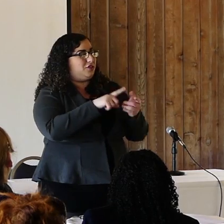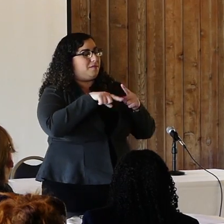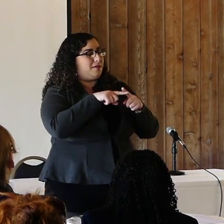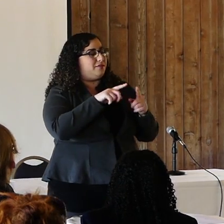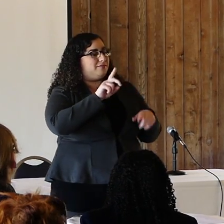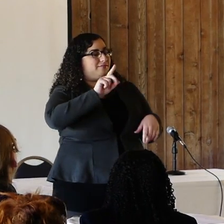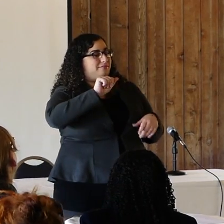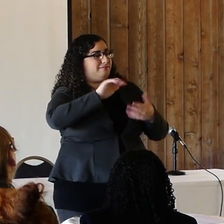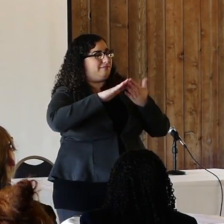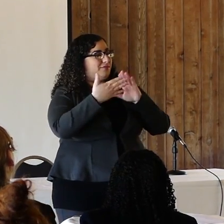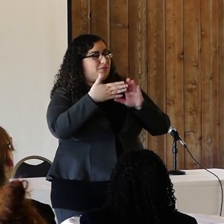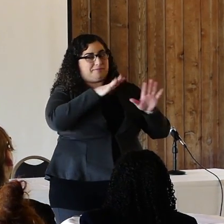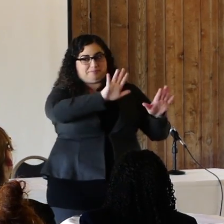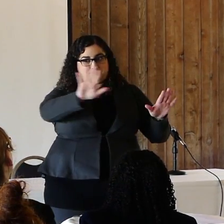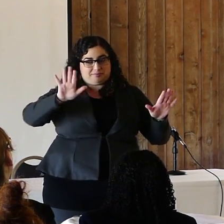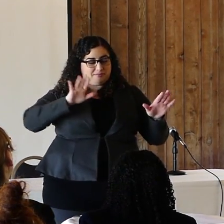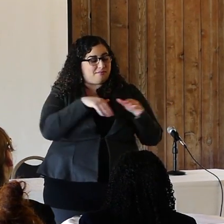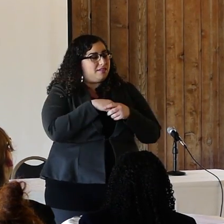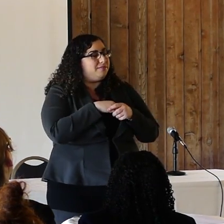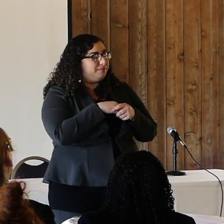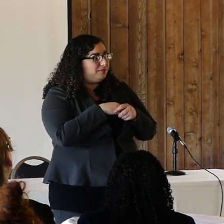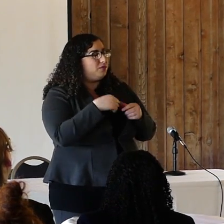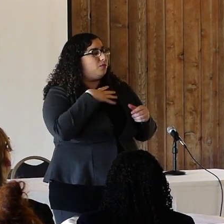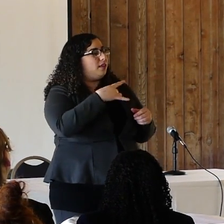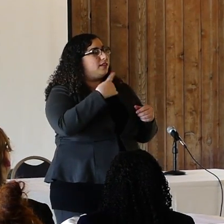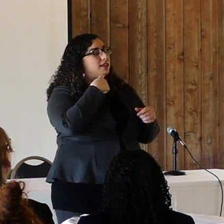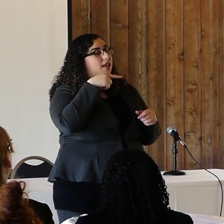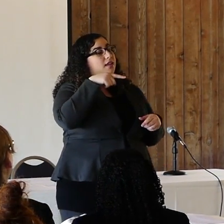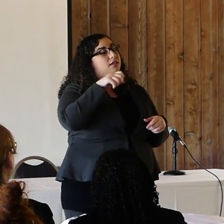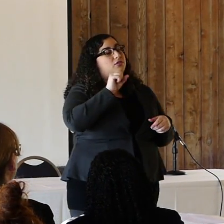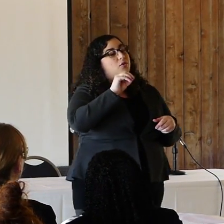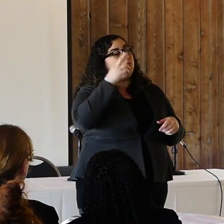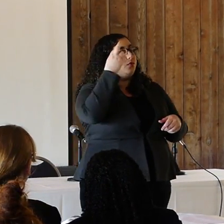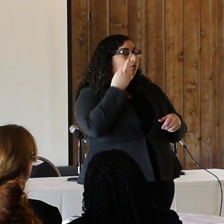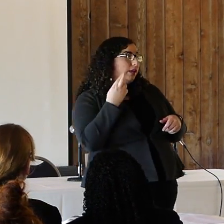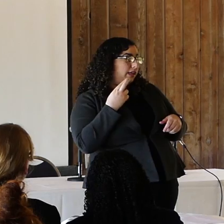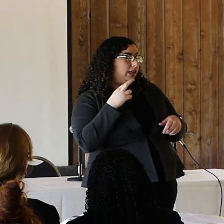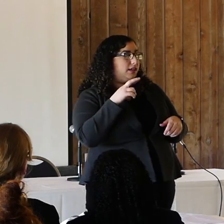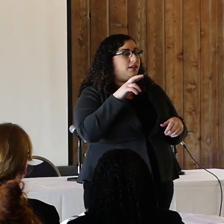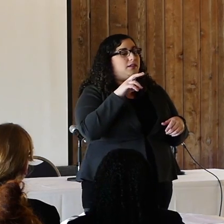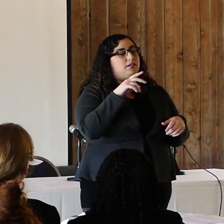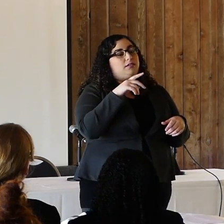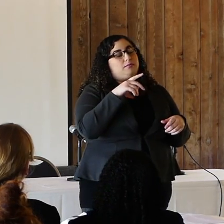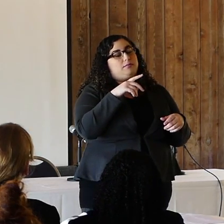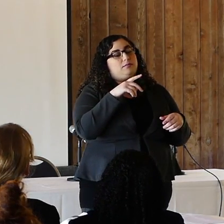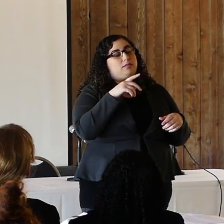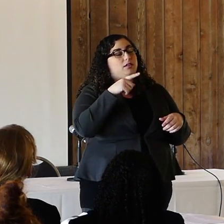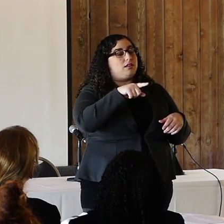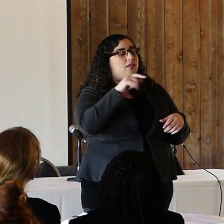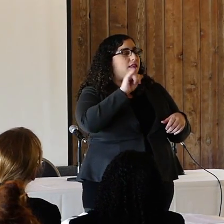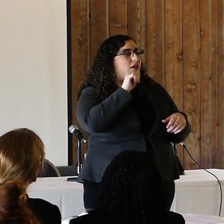And that's my identity. And so during this. We talk about the different